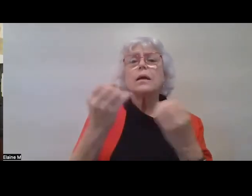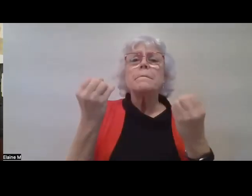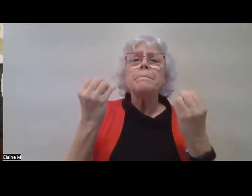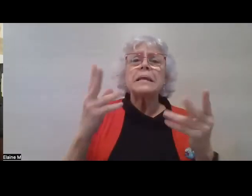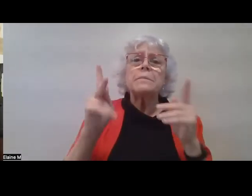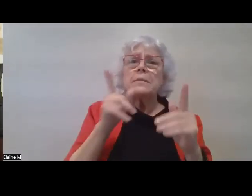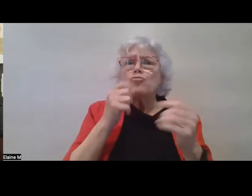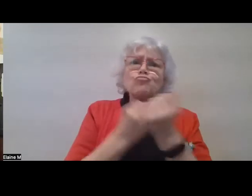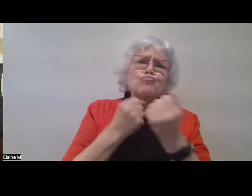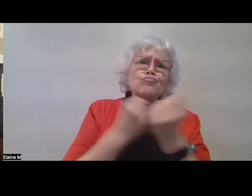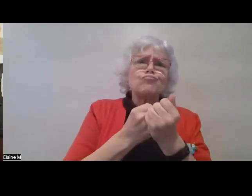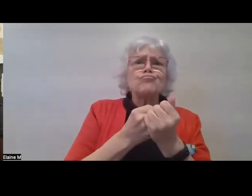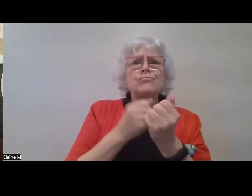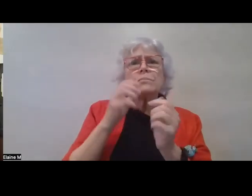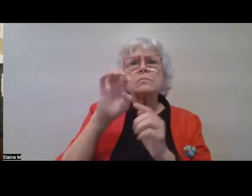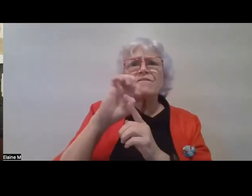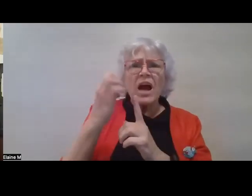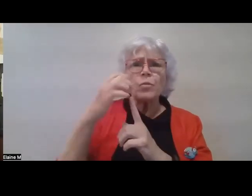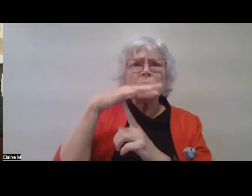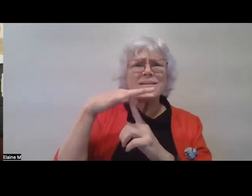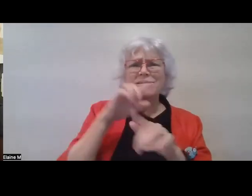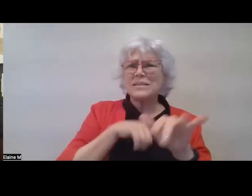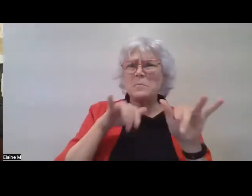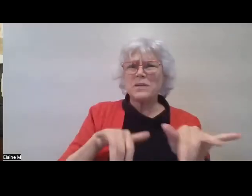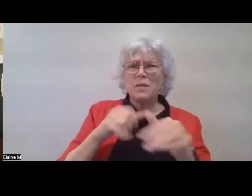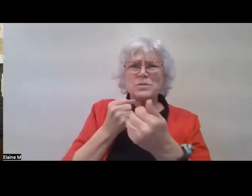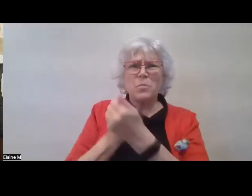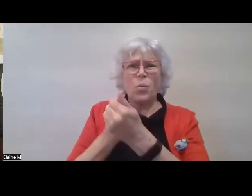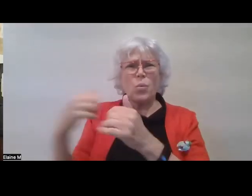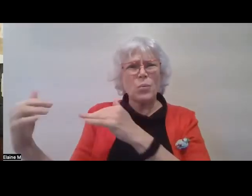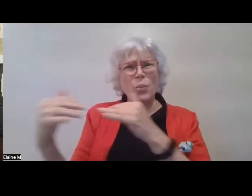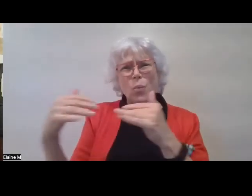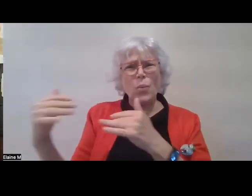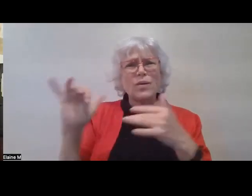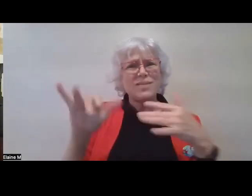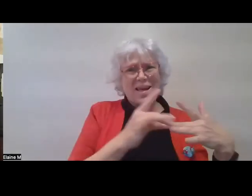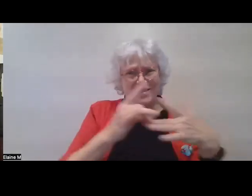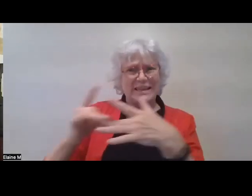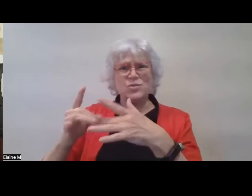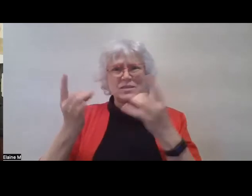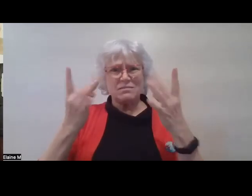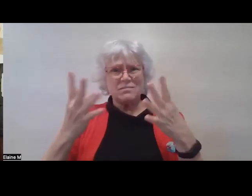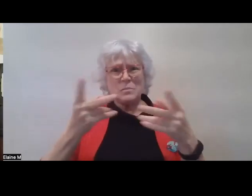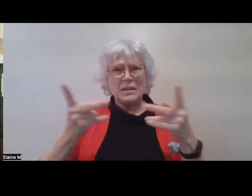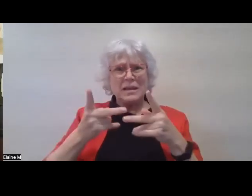environmentalists ultimately support war, which has led to the horrendous state we are in now. Today I want to